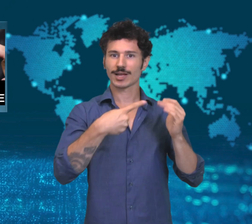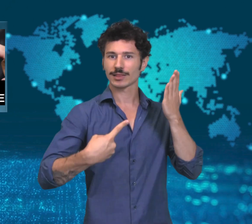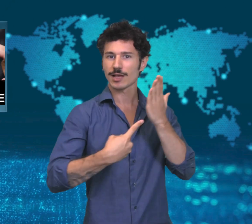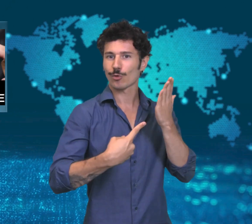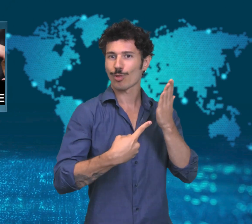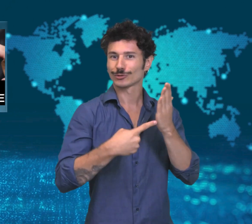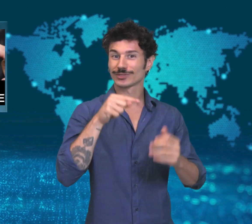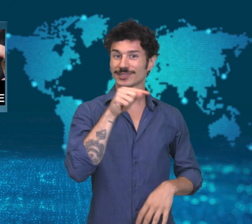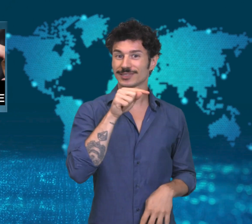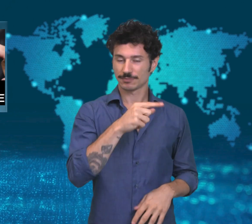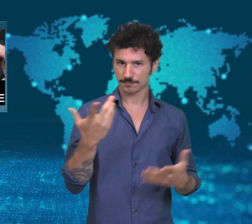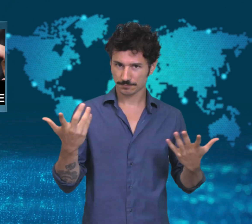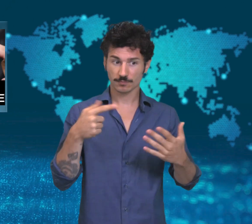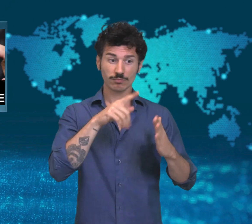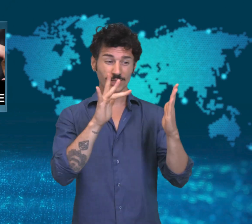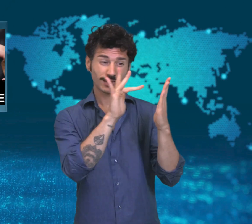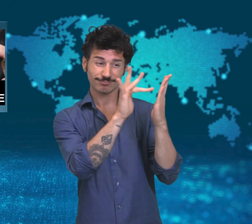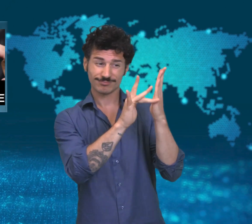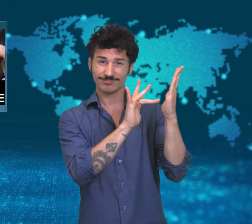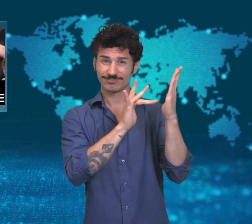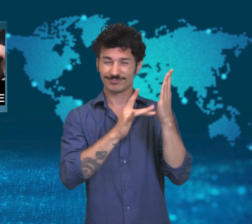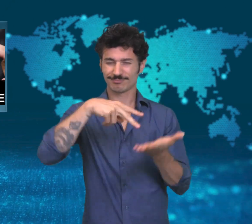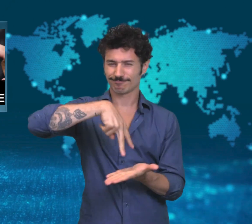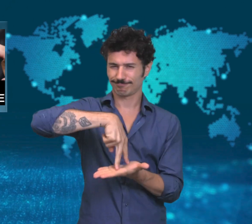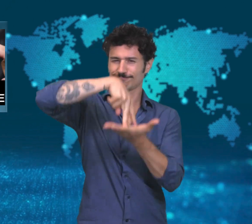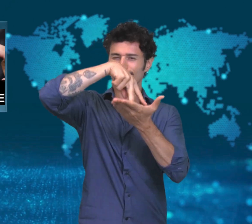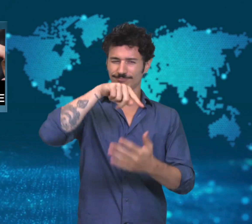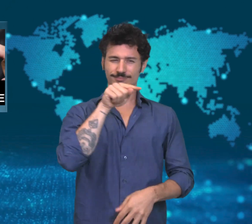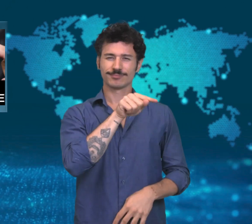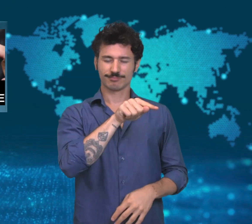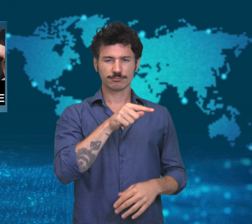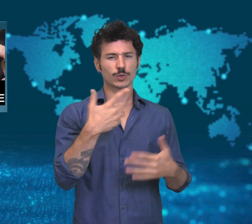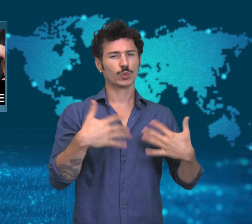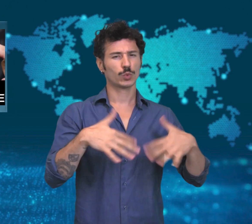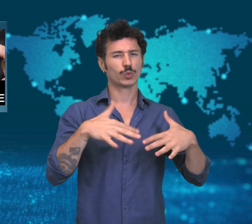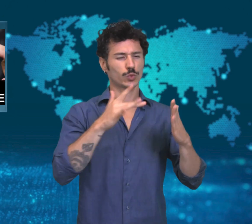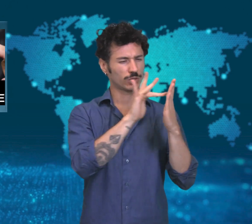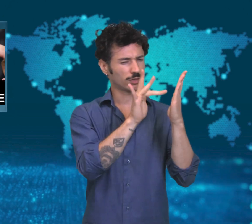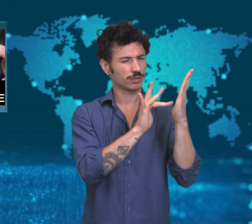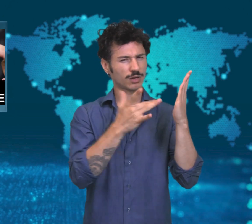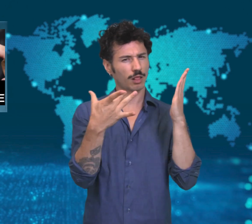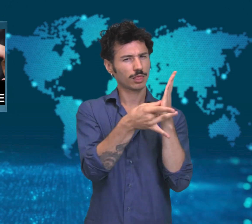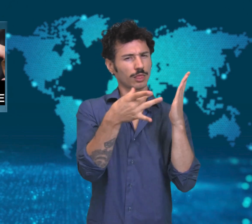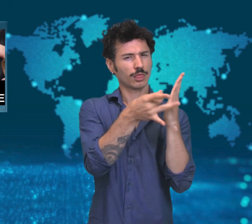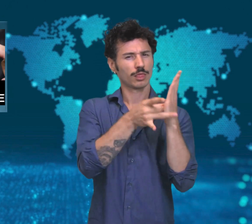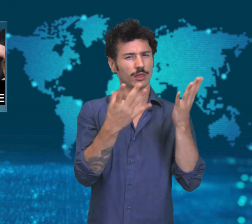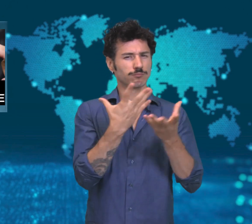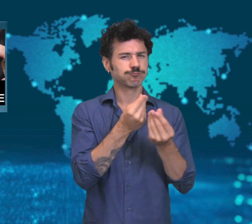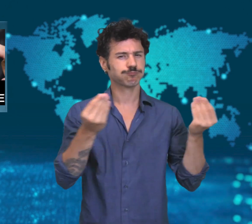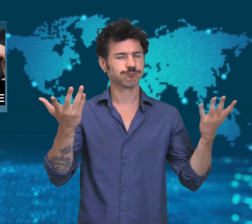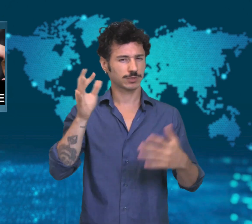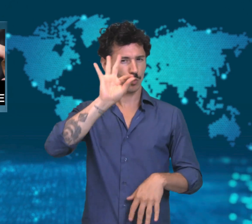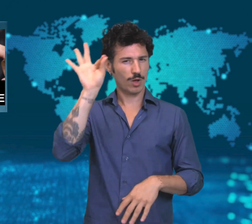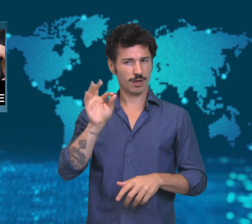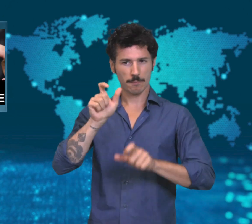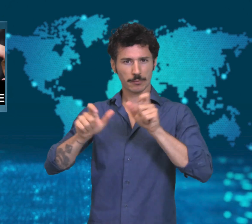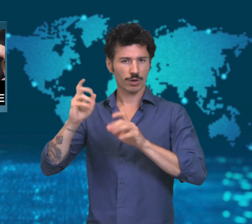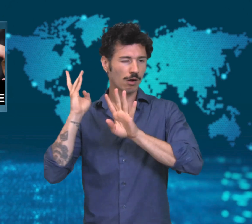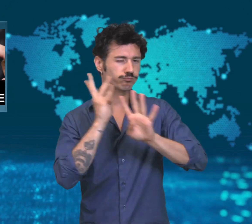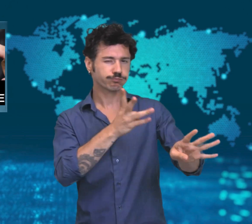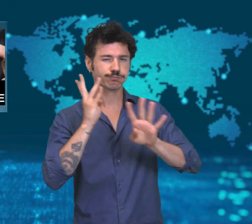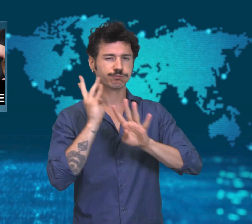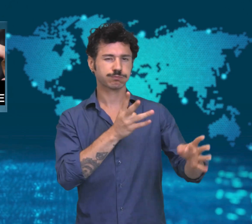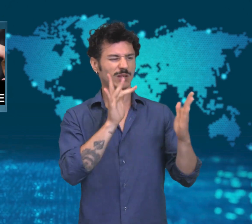Elevator buttons can contain thousands of bacteria per square inch because